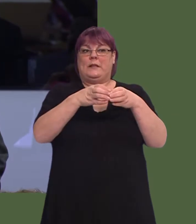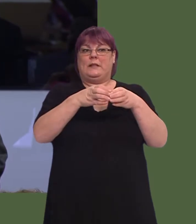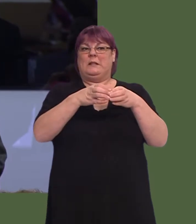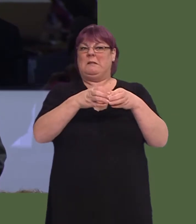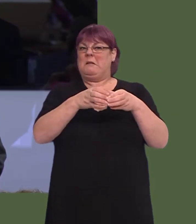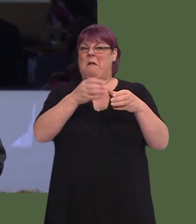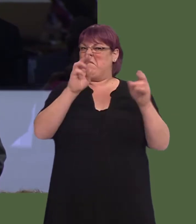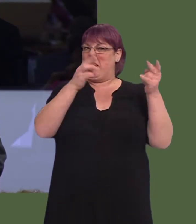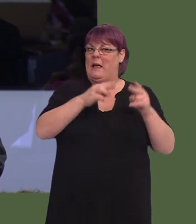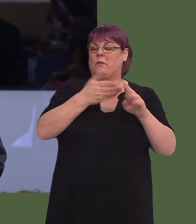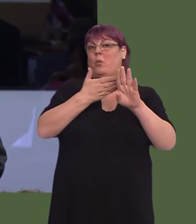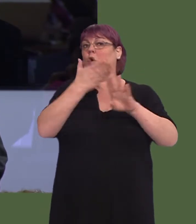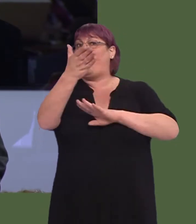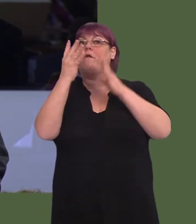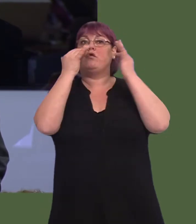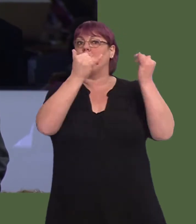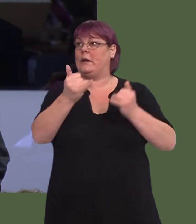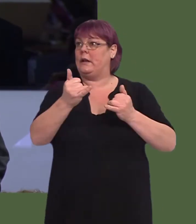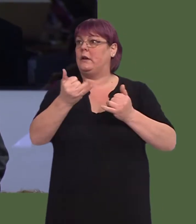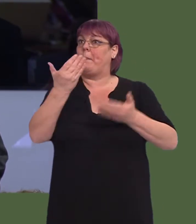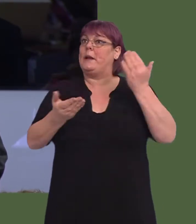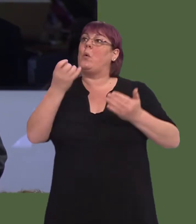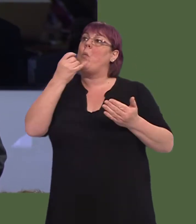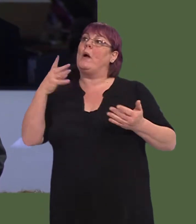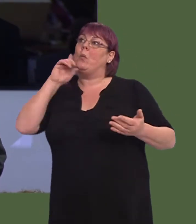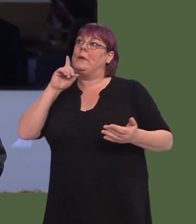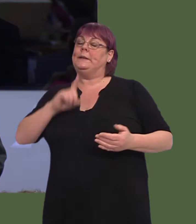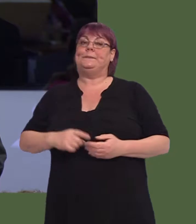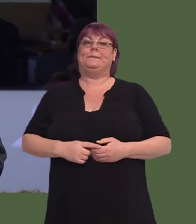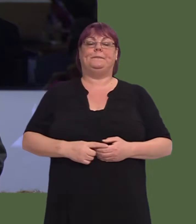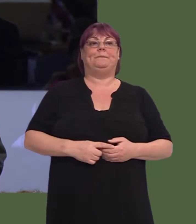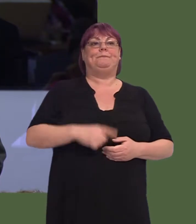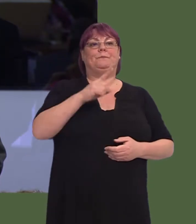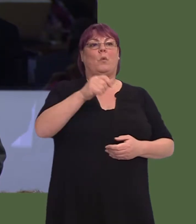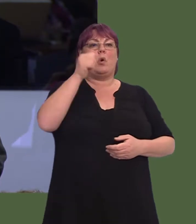A survey found that only 28 per cent of women from ethnic minority communities would be